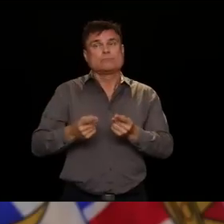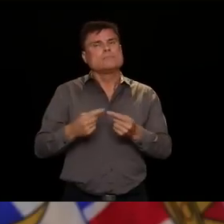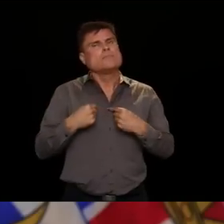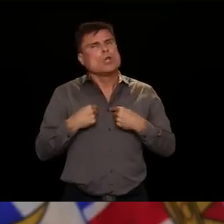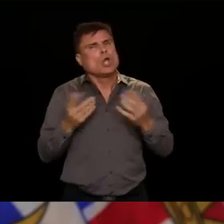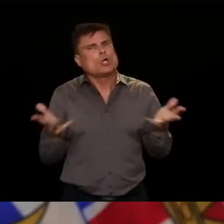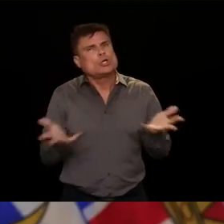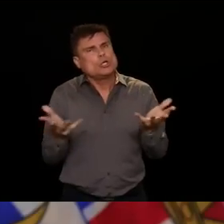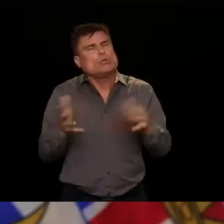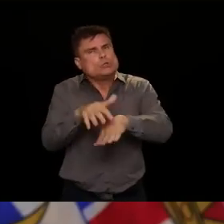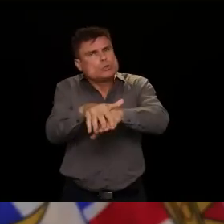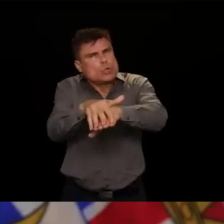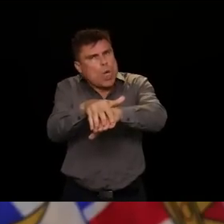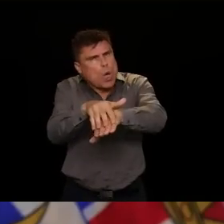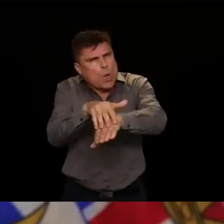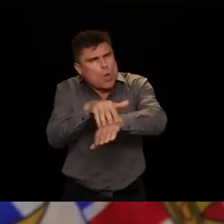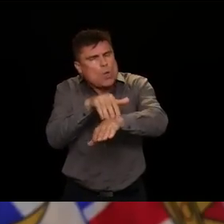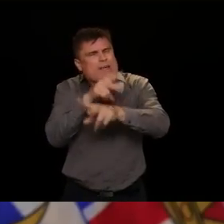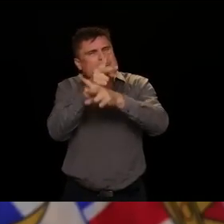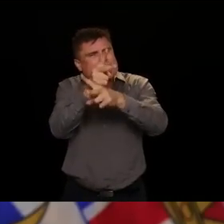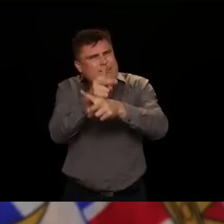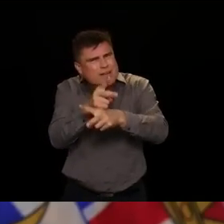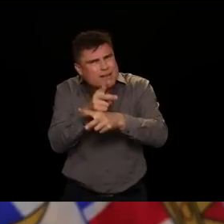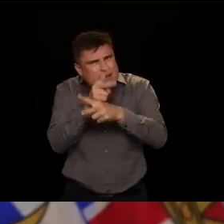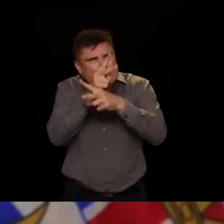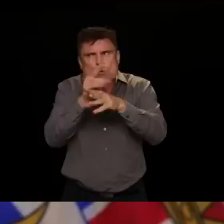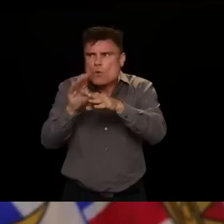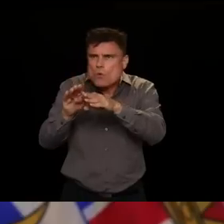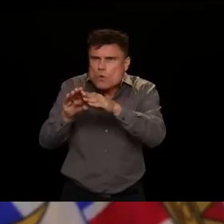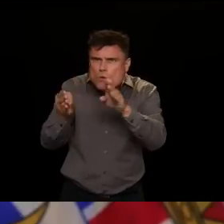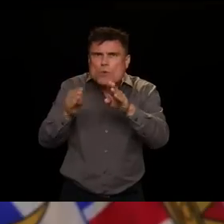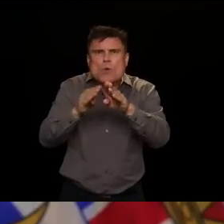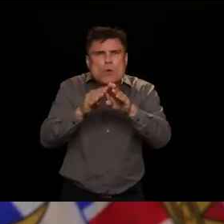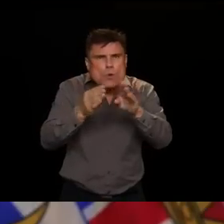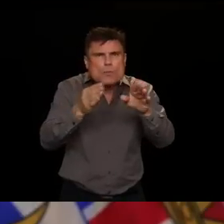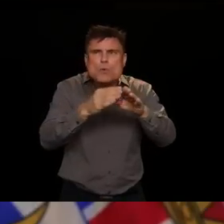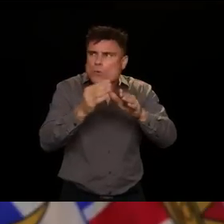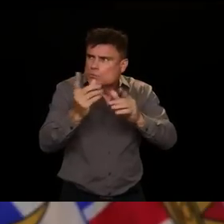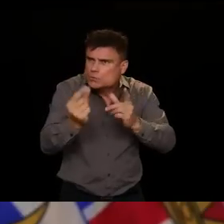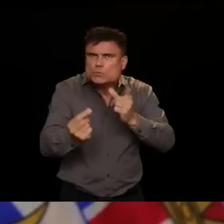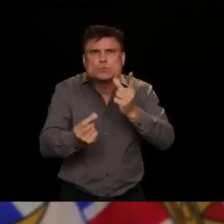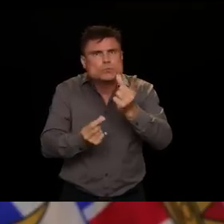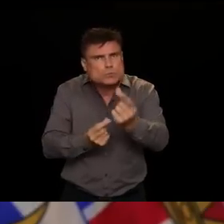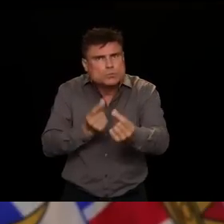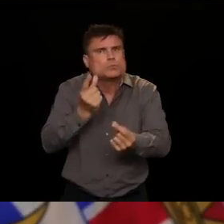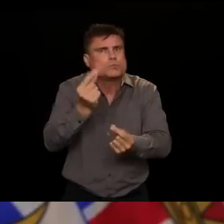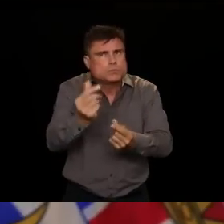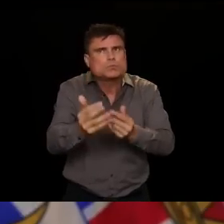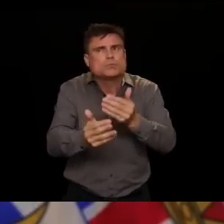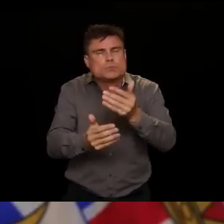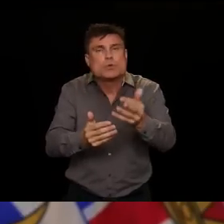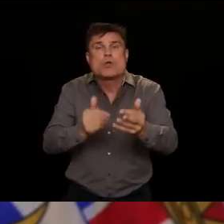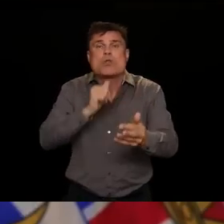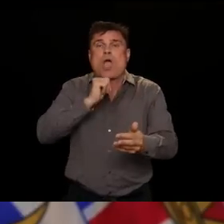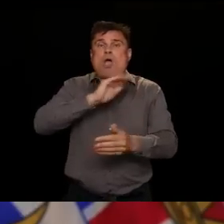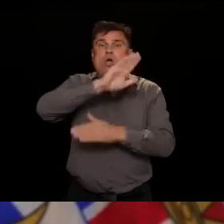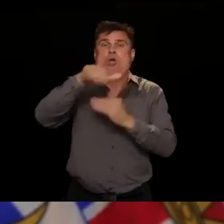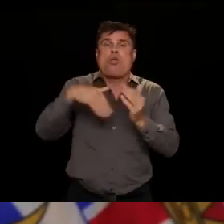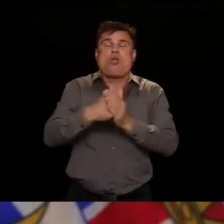to get going first and make sure we have the guidance in place to support different industries in opening over time. Yes, I think we are